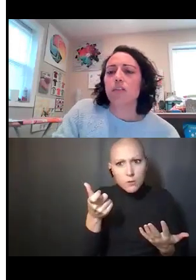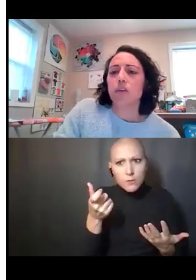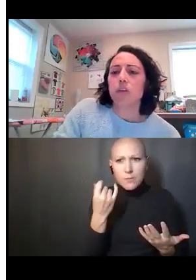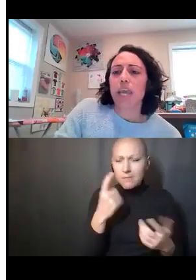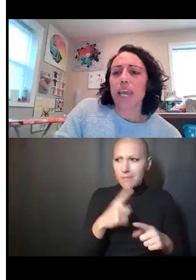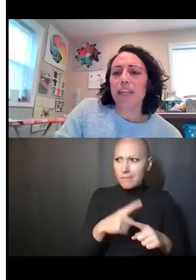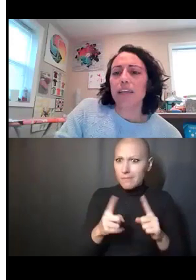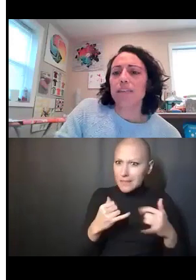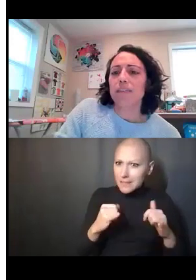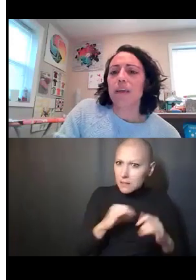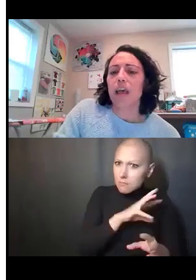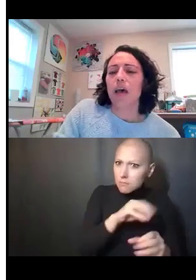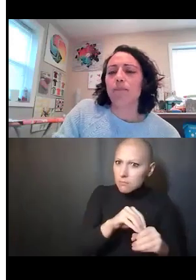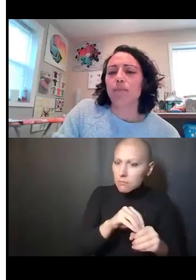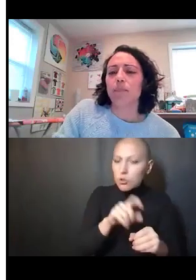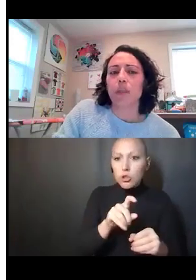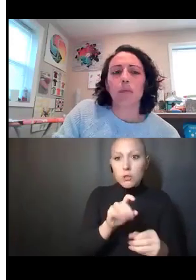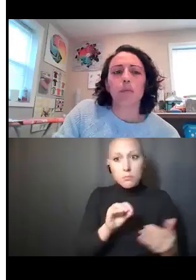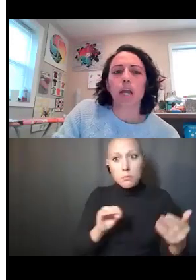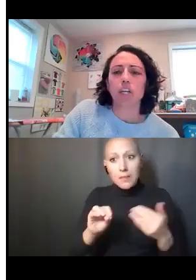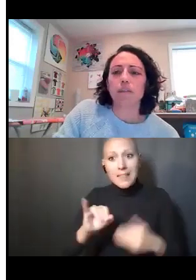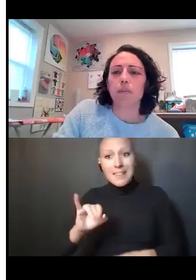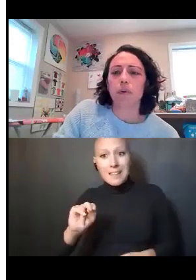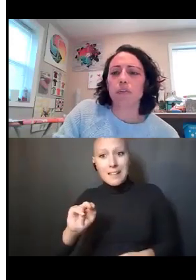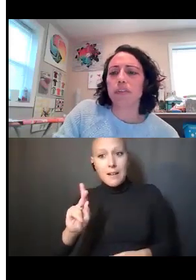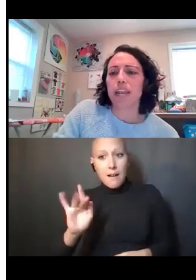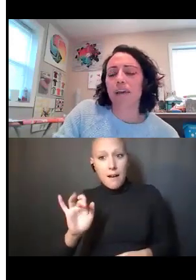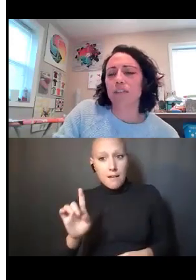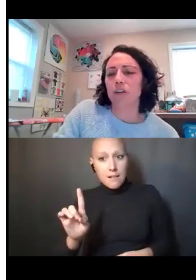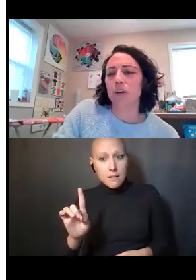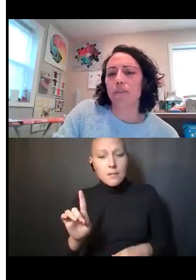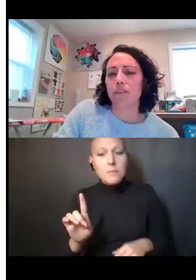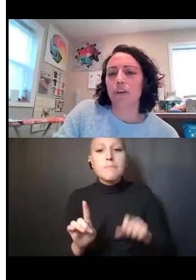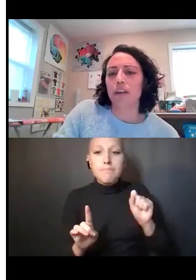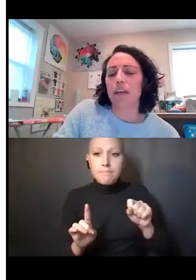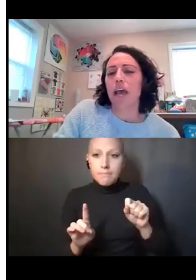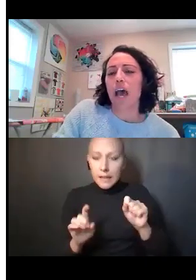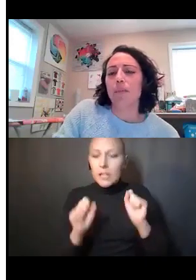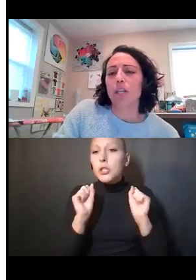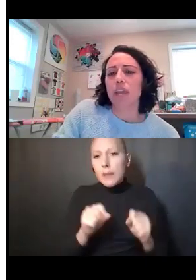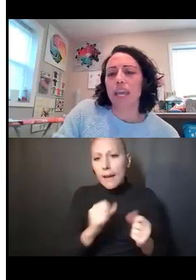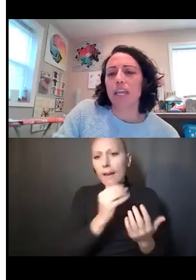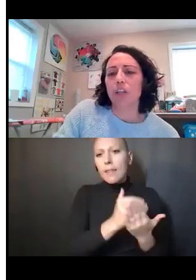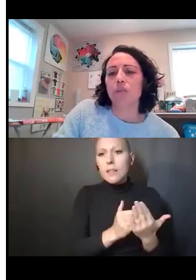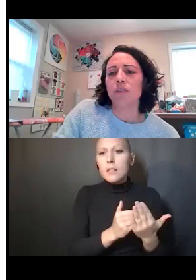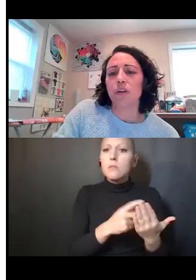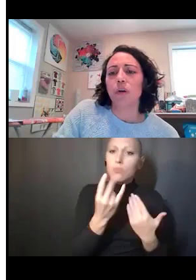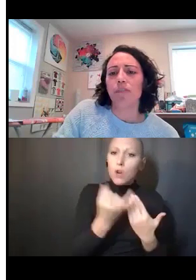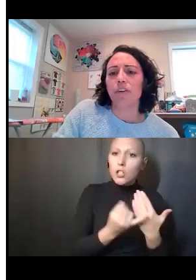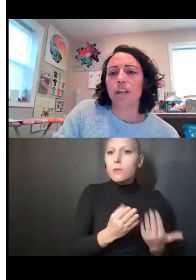So you can list projects and proposals that have zero effort, and you can include zero effort,